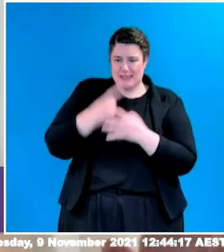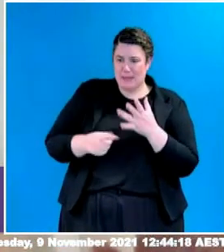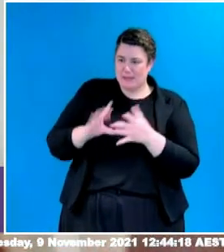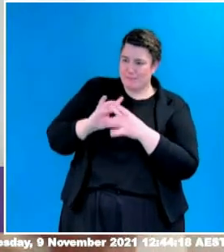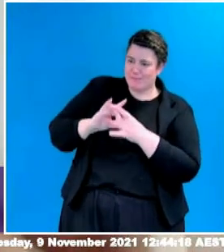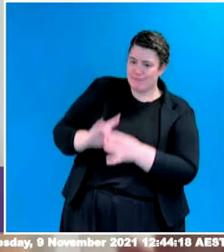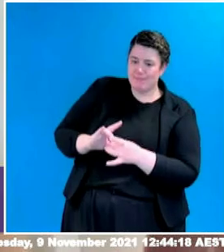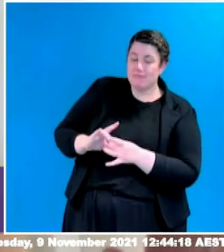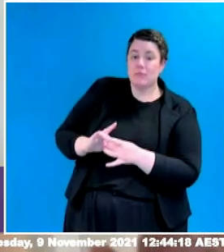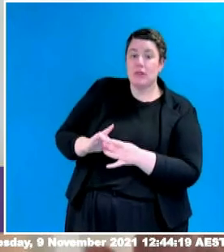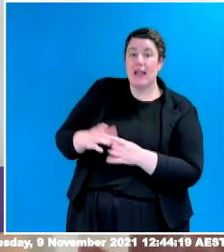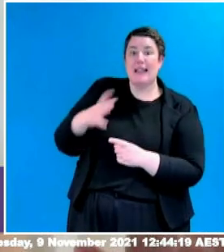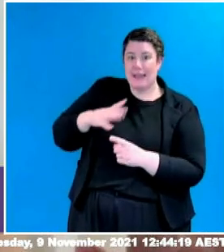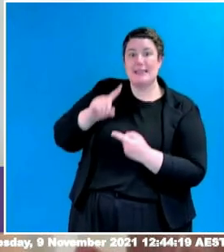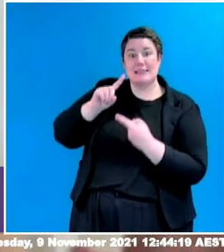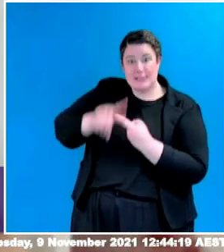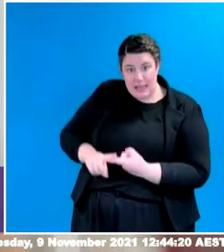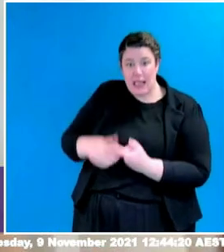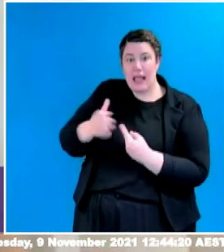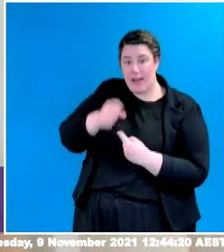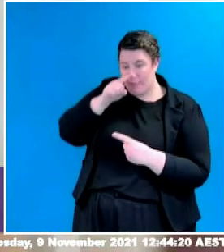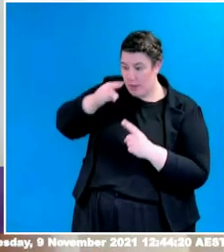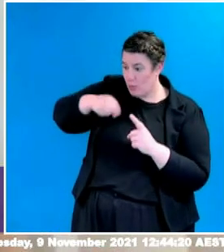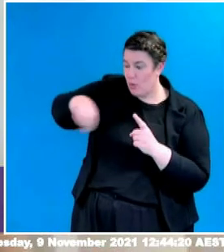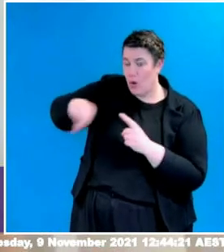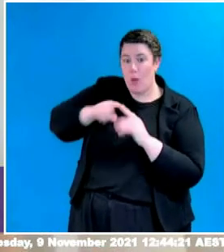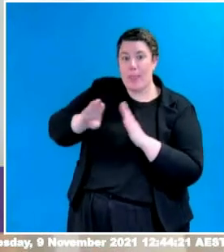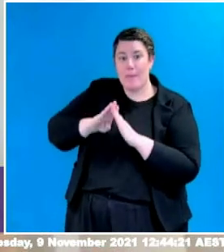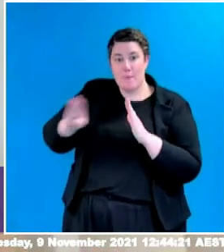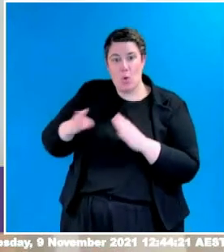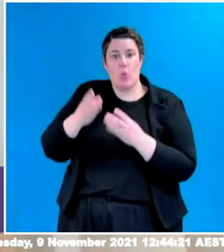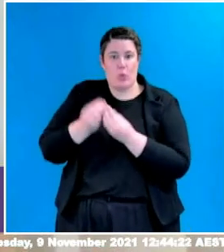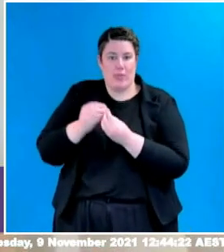boards and committees of government across the public sectors.